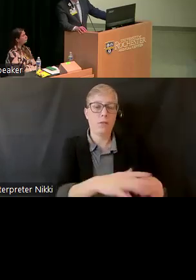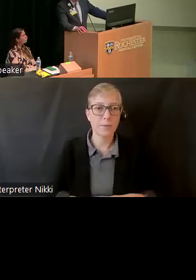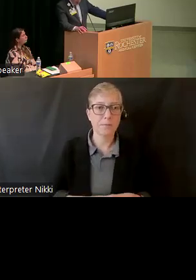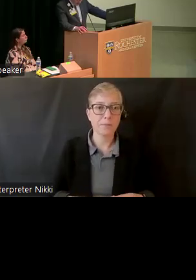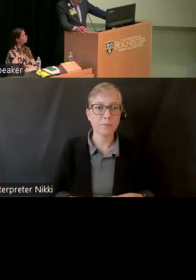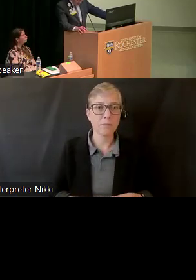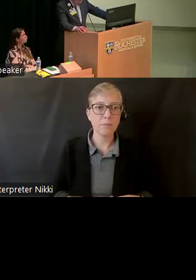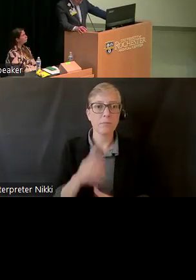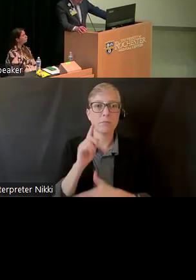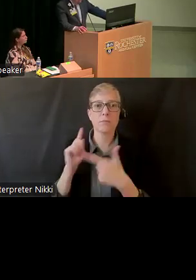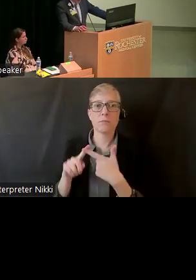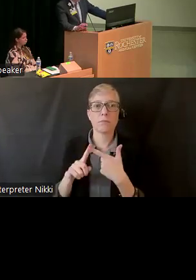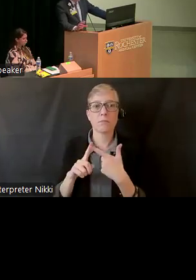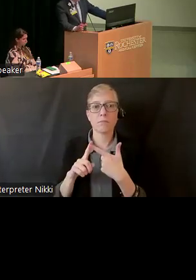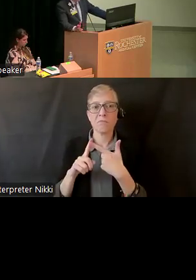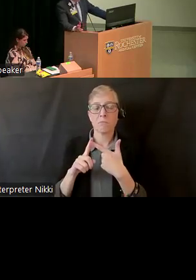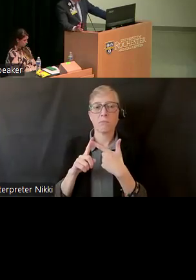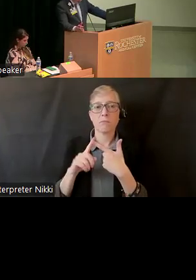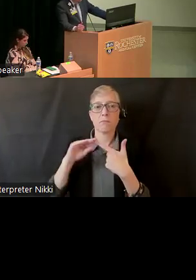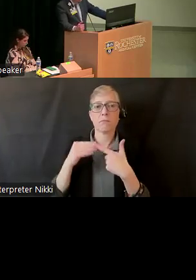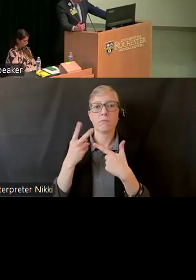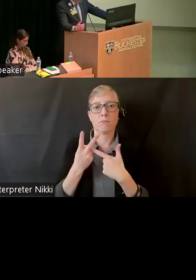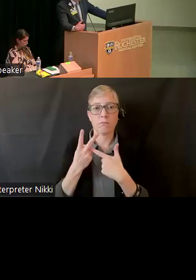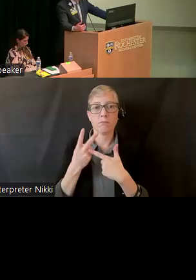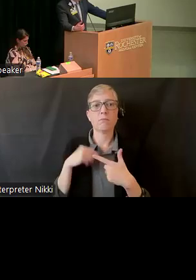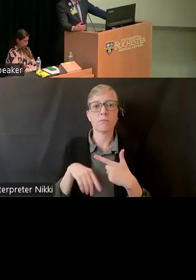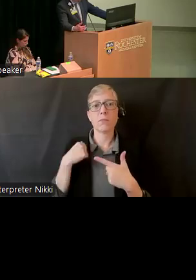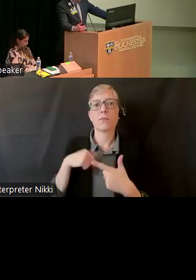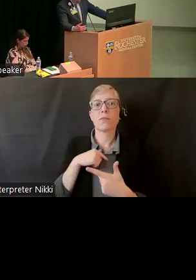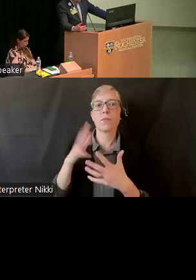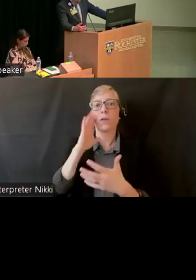model pioneered by Stanford University to assist the organization in understanding the scope and